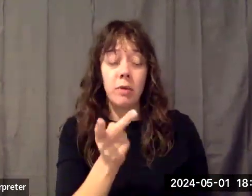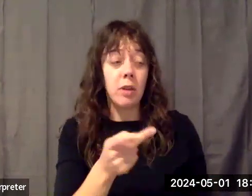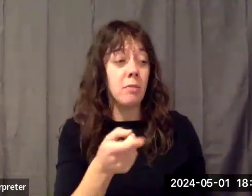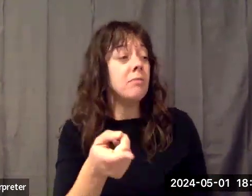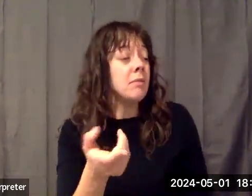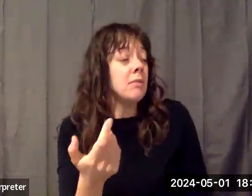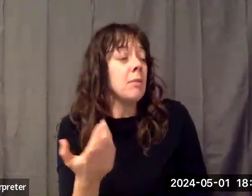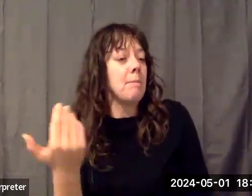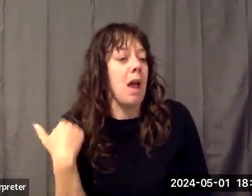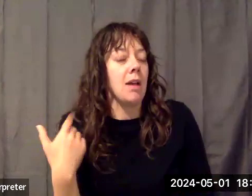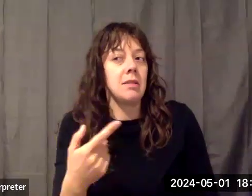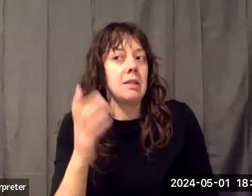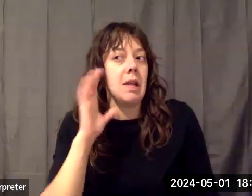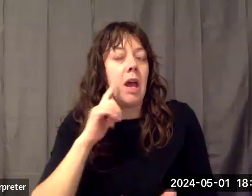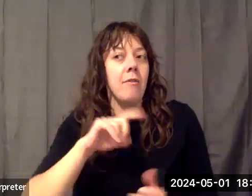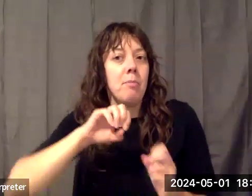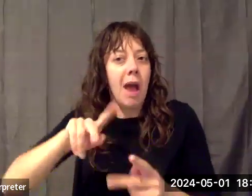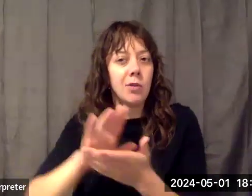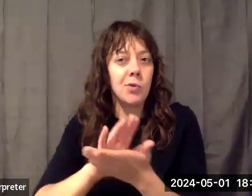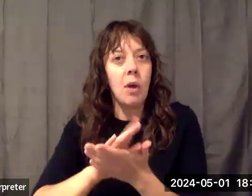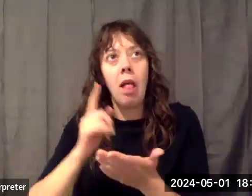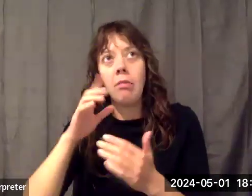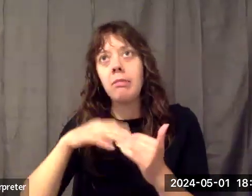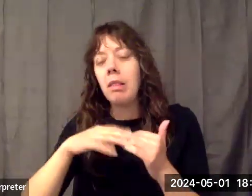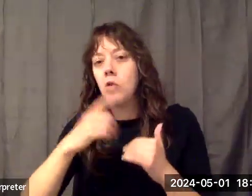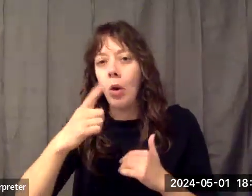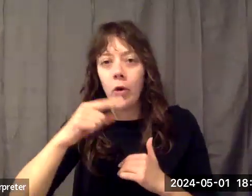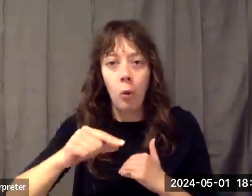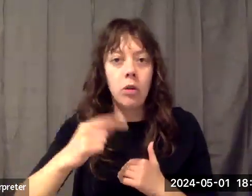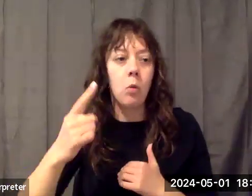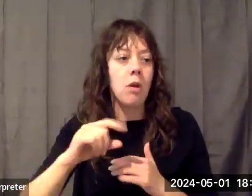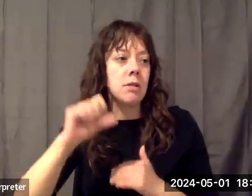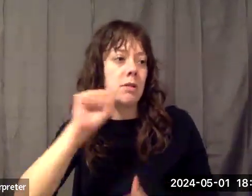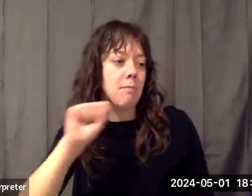or semester of school, et cetera. So right now it's like I'm gonna keep my California